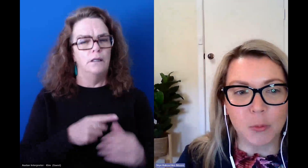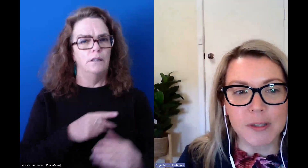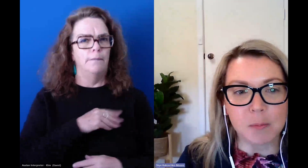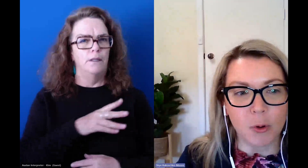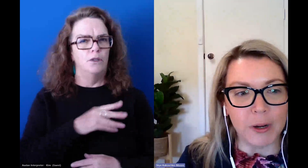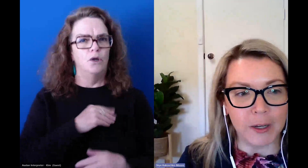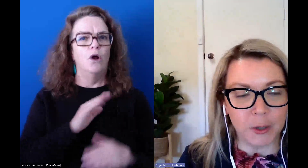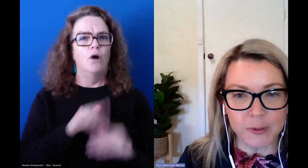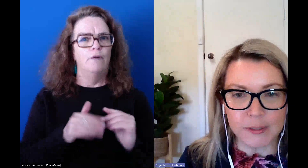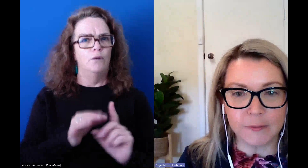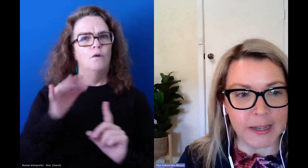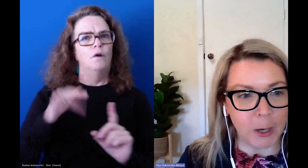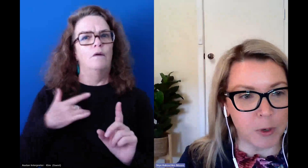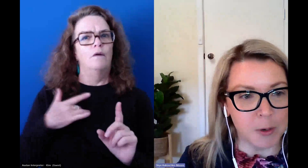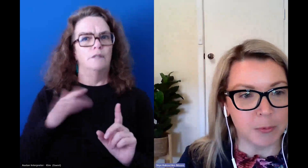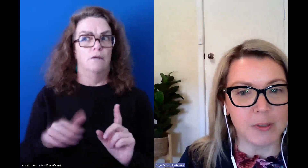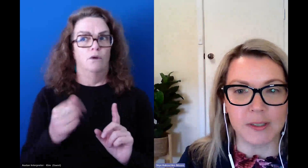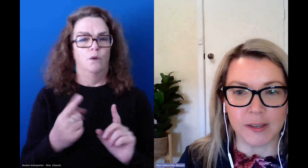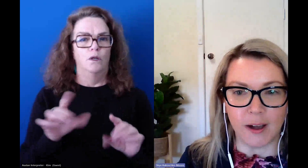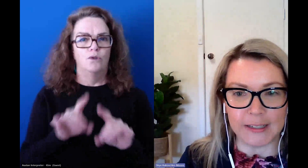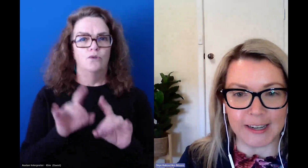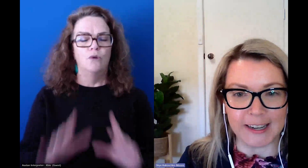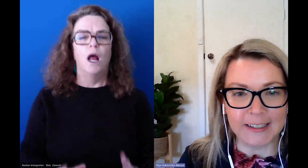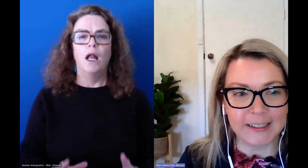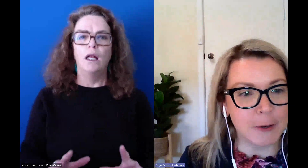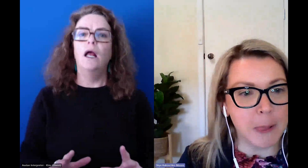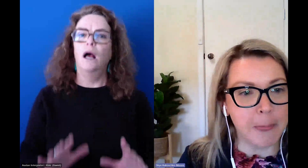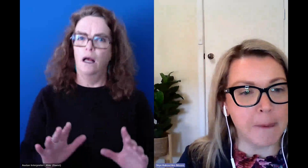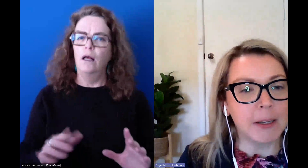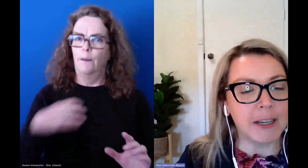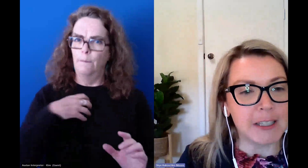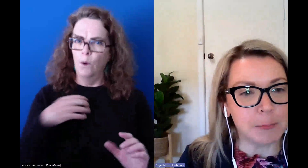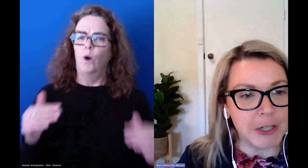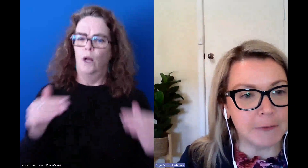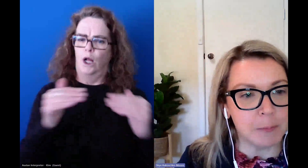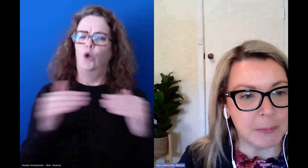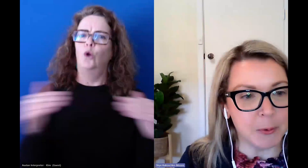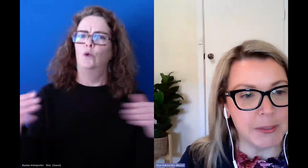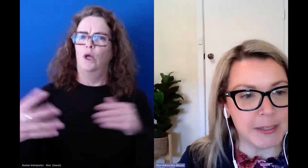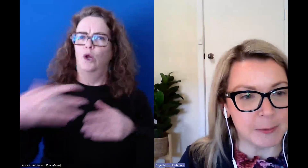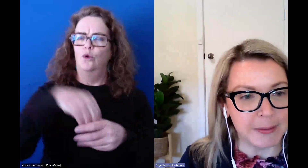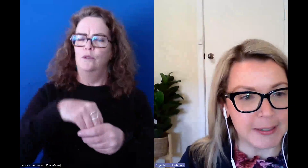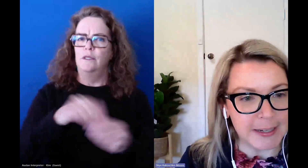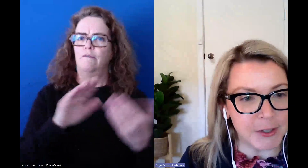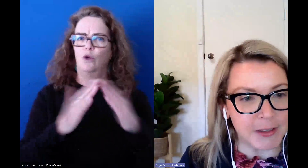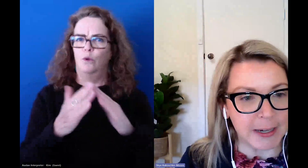towards a more inclusive and equitable society, especially for people with disabilities, so they